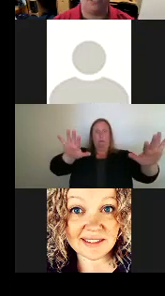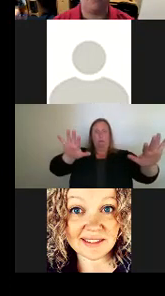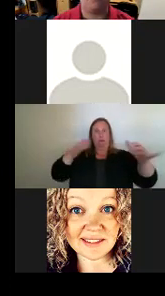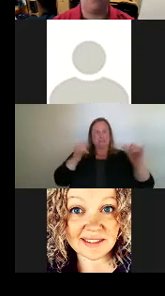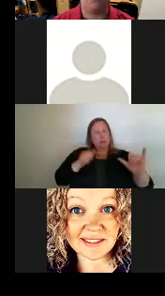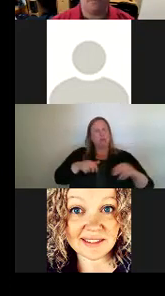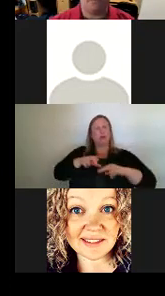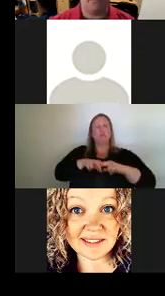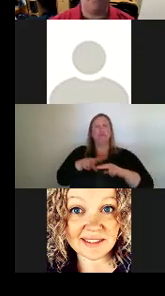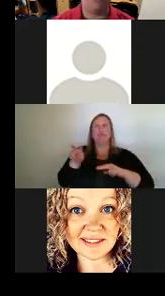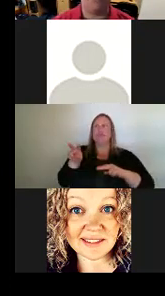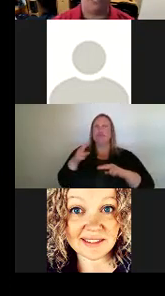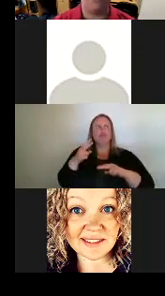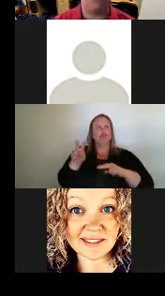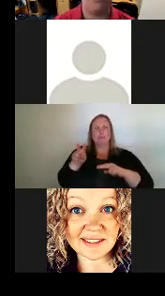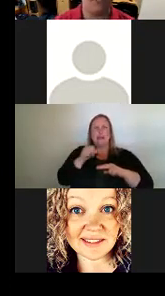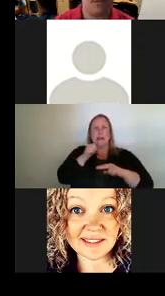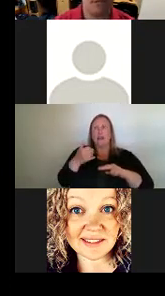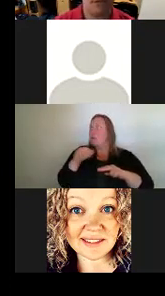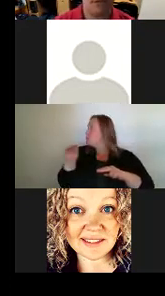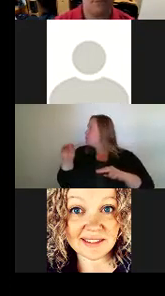POSITIONING AS THEY ARE USING THAT MONITOR.